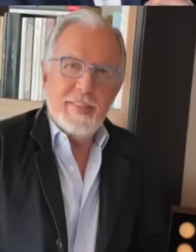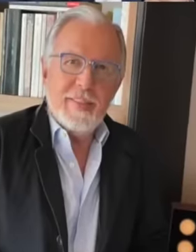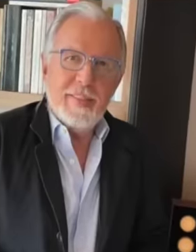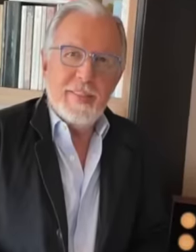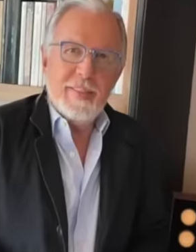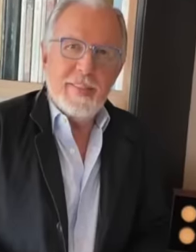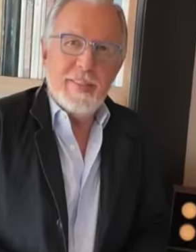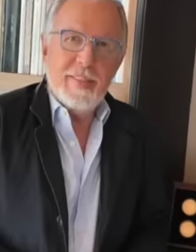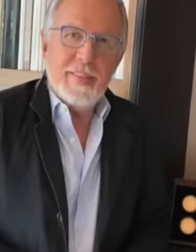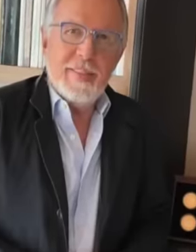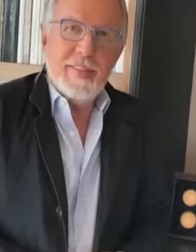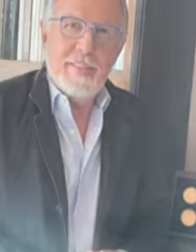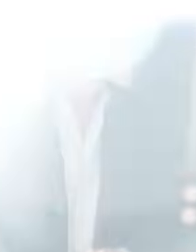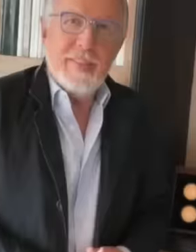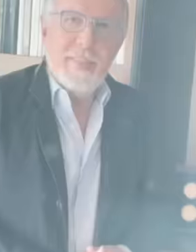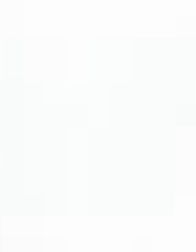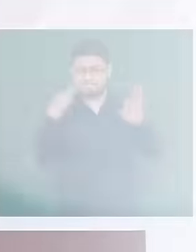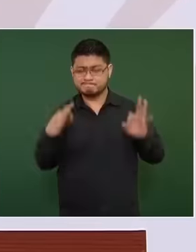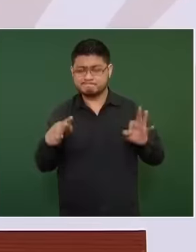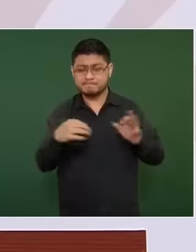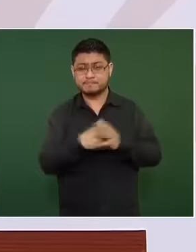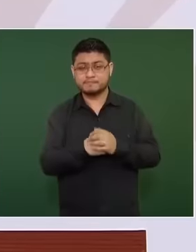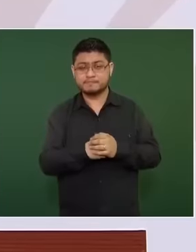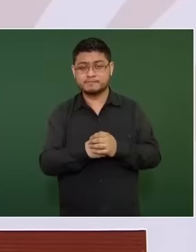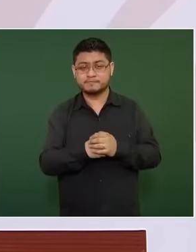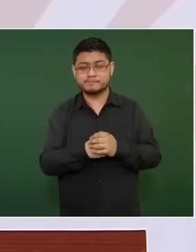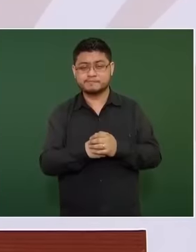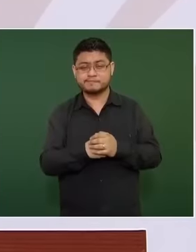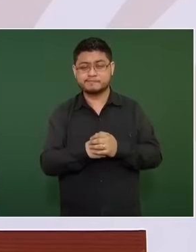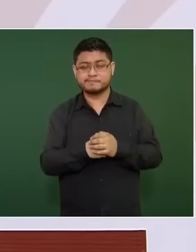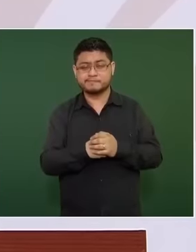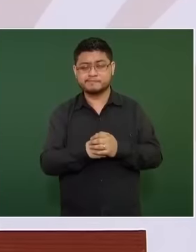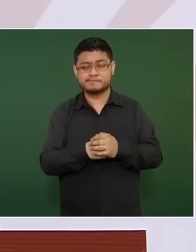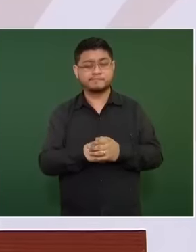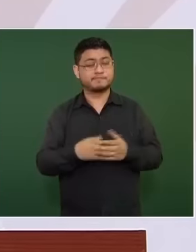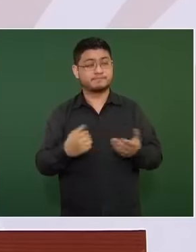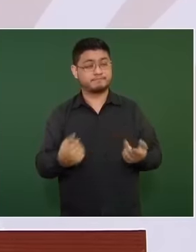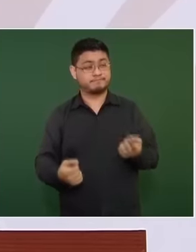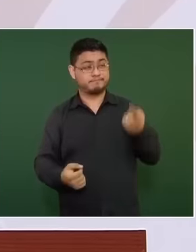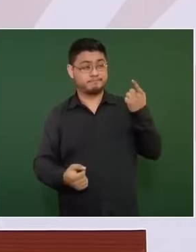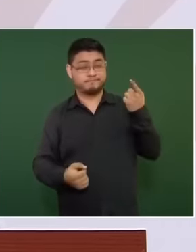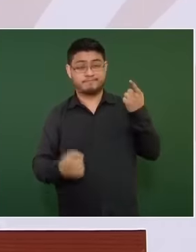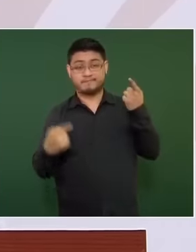fighting corruption since that began his government and this has caused great anger